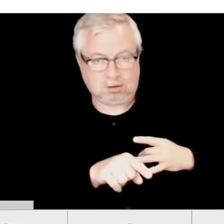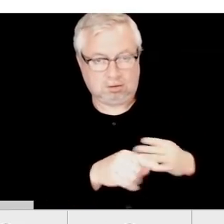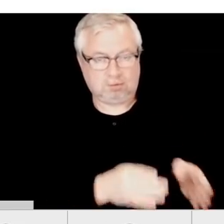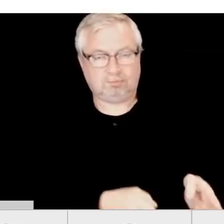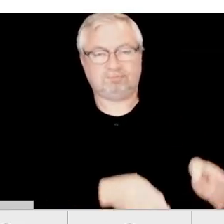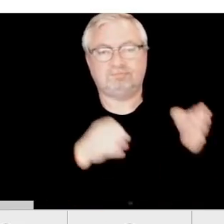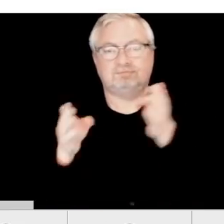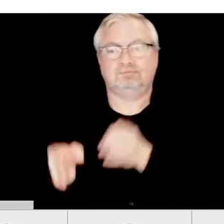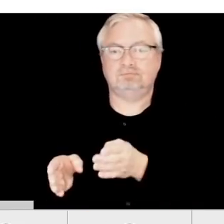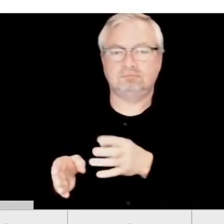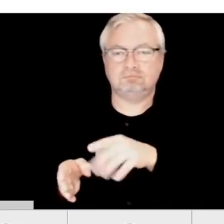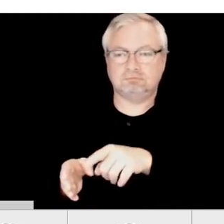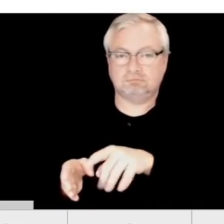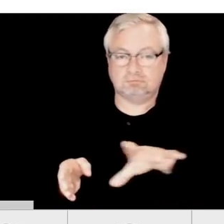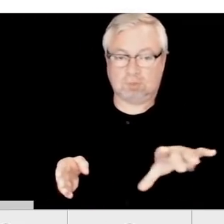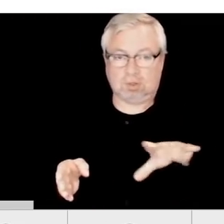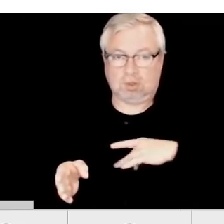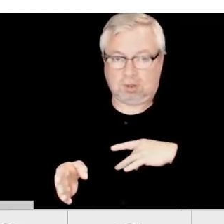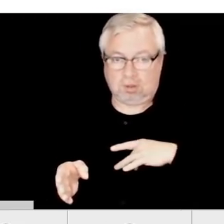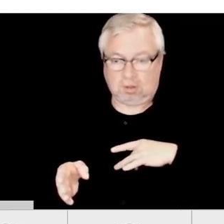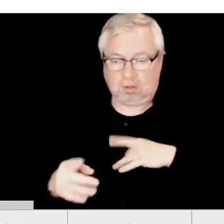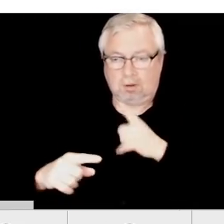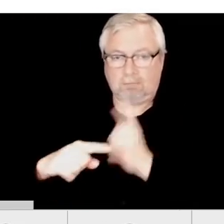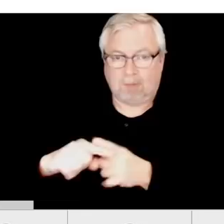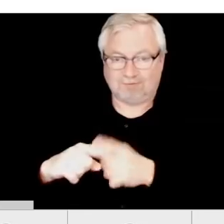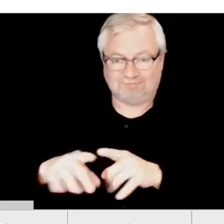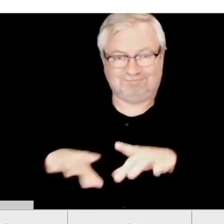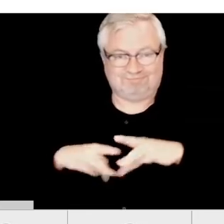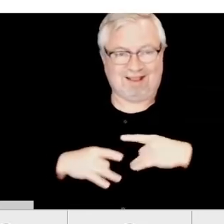recovering, to requiring hospitalization to recovering.